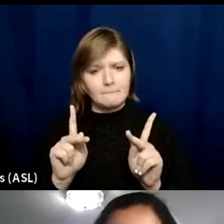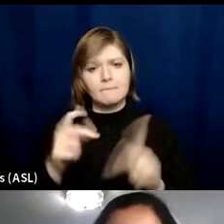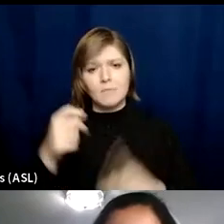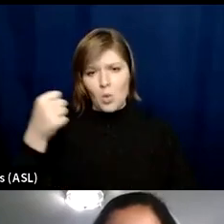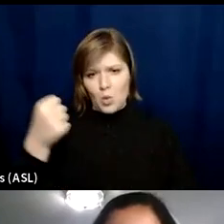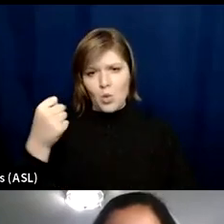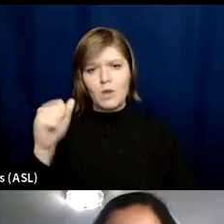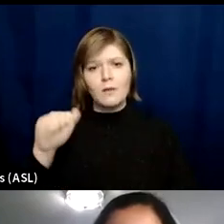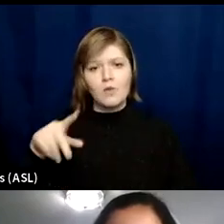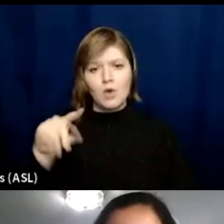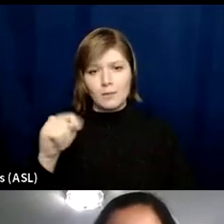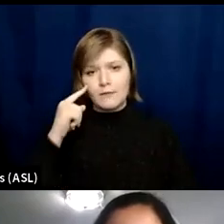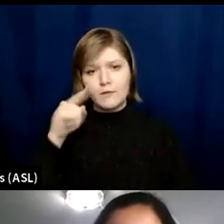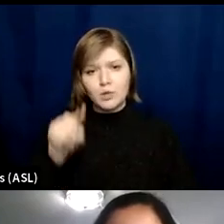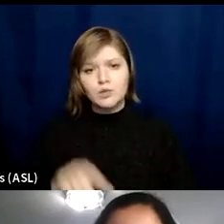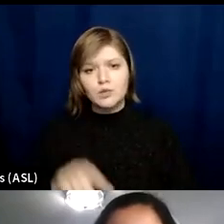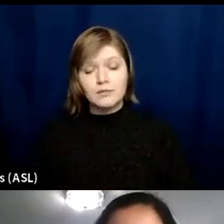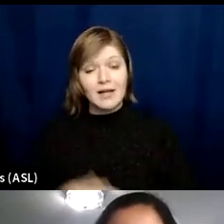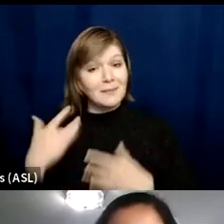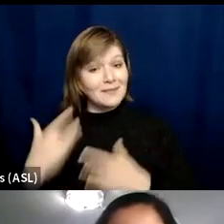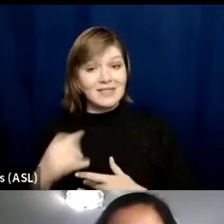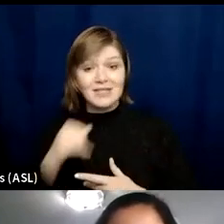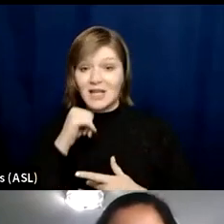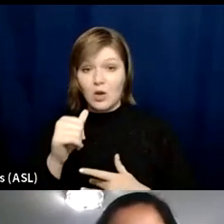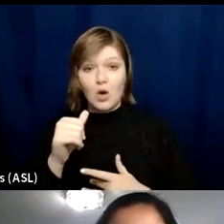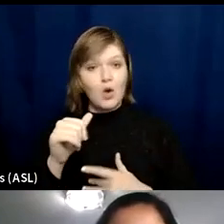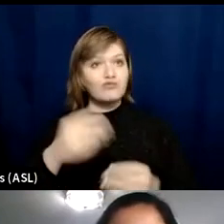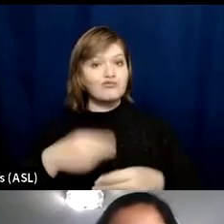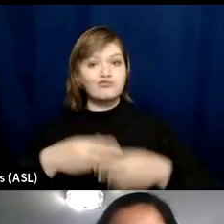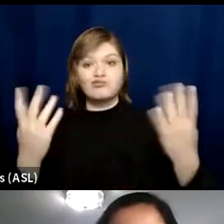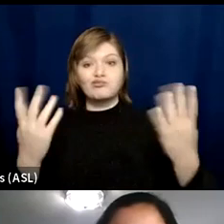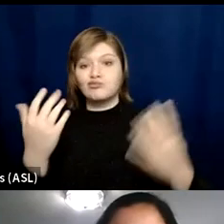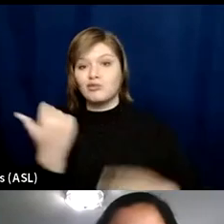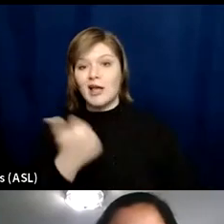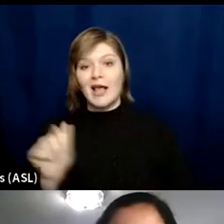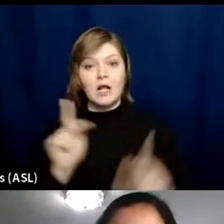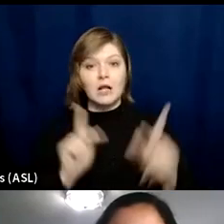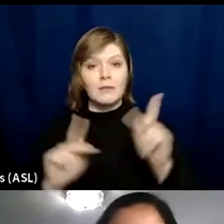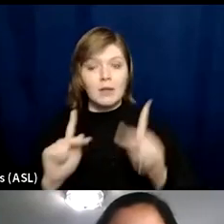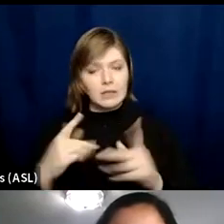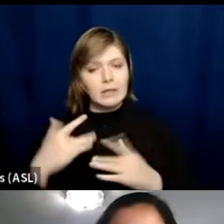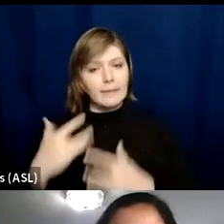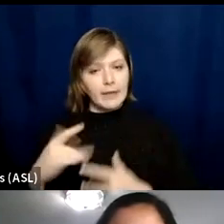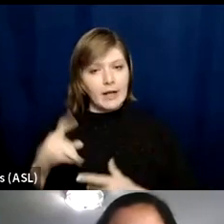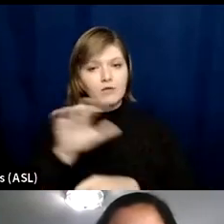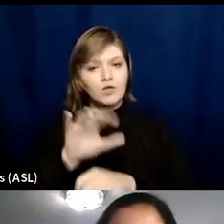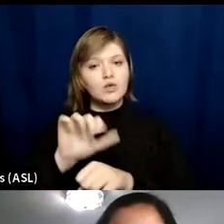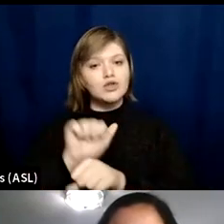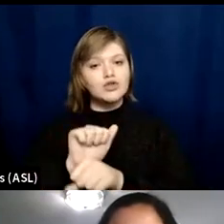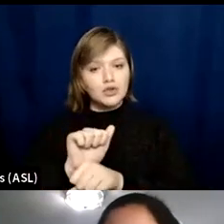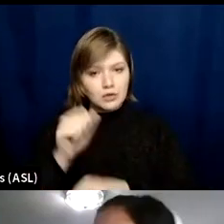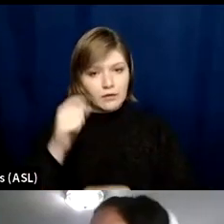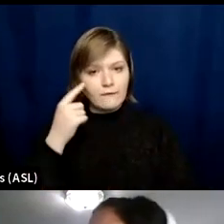I have a client who has a voucher and needs handicap accessible apartment or house.